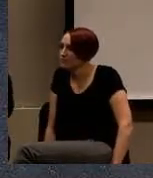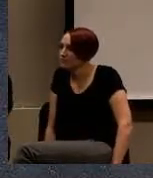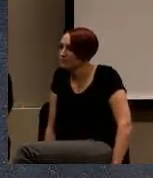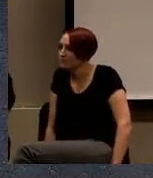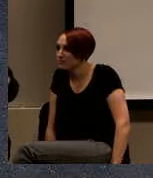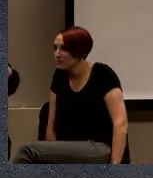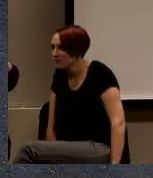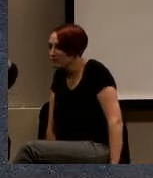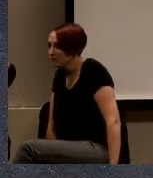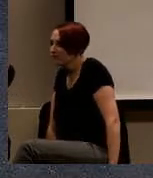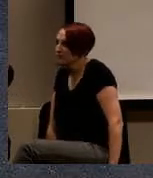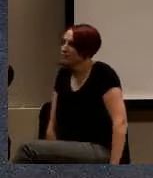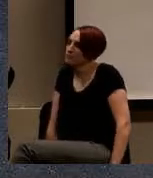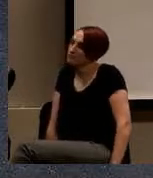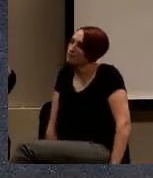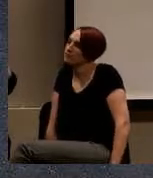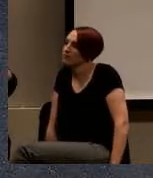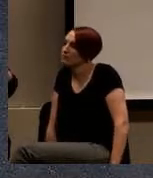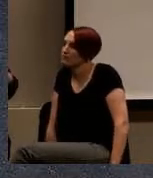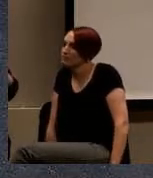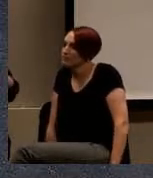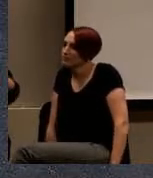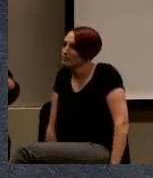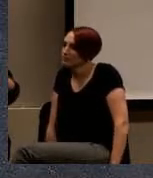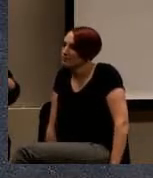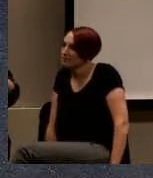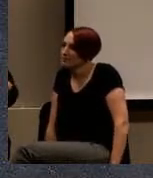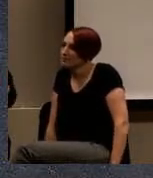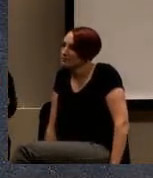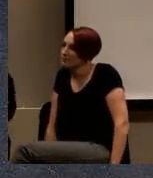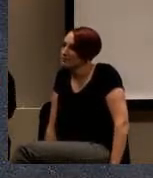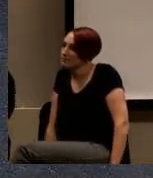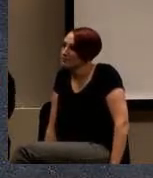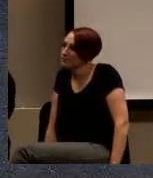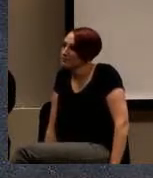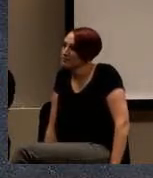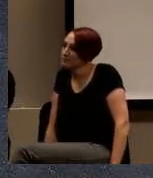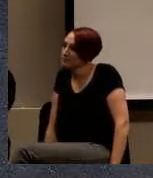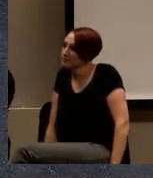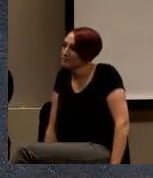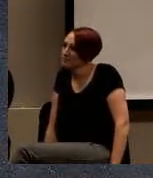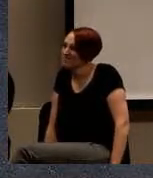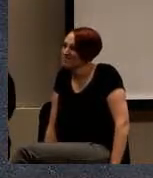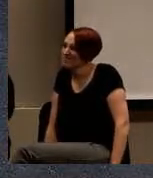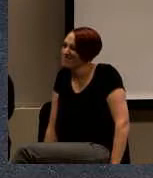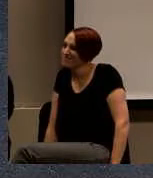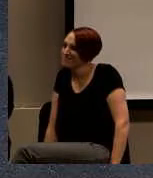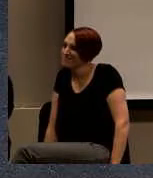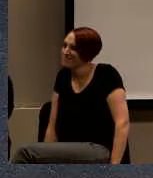features your vehicle has, the next step is knowing how to utilize those features, knowing how to